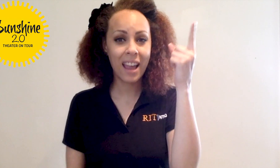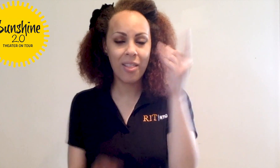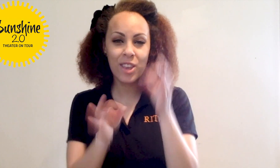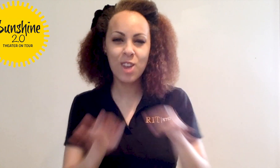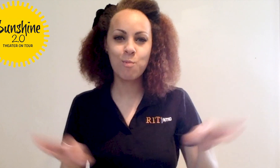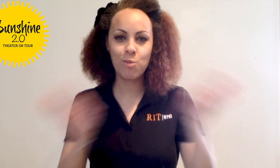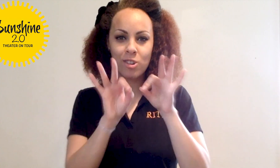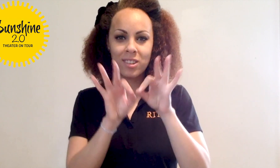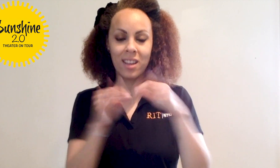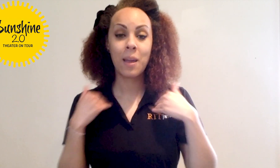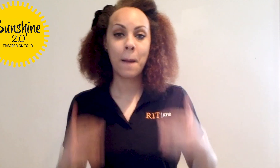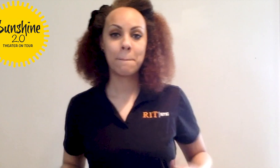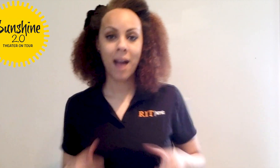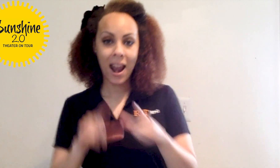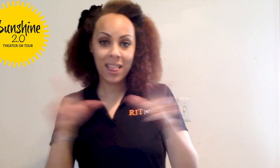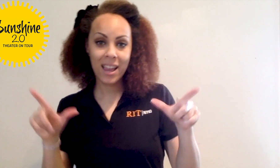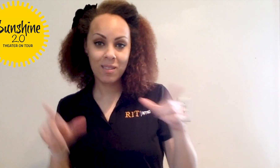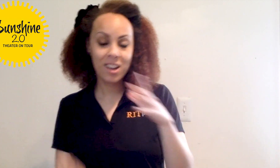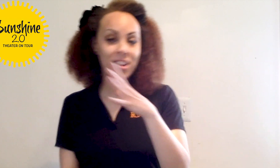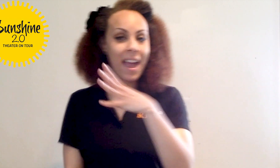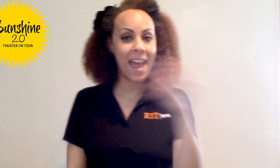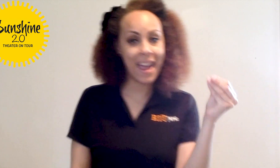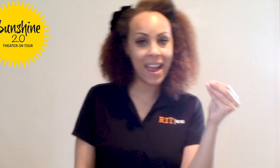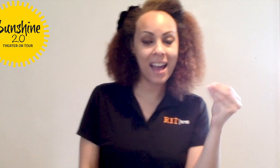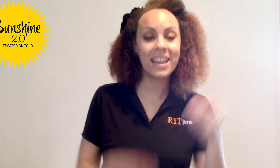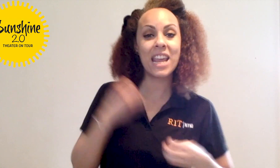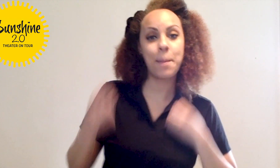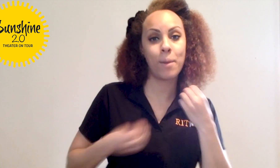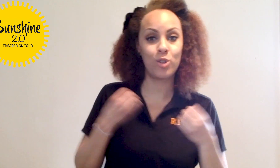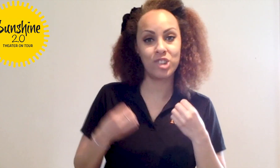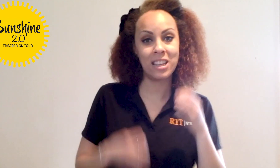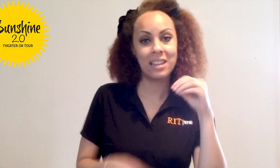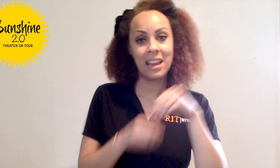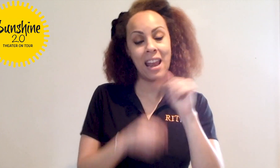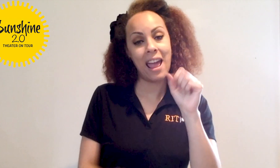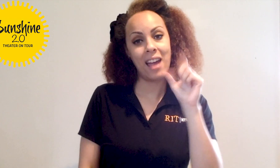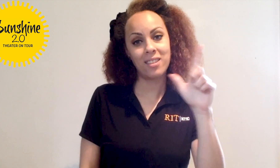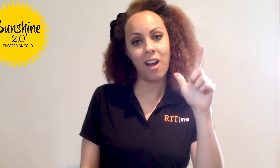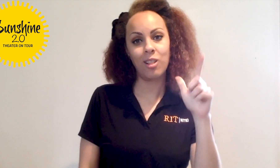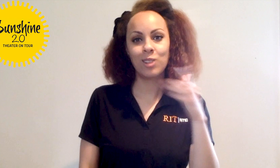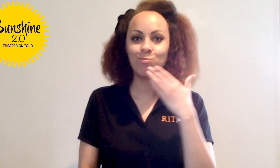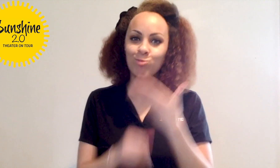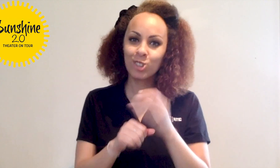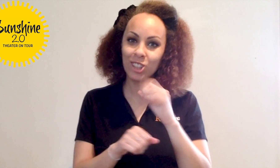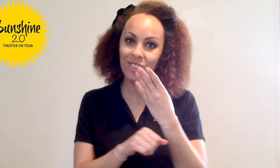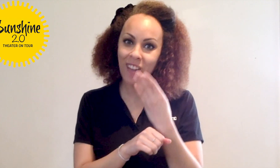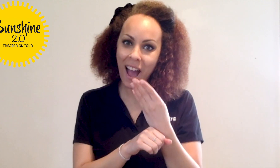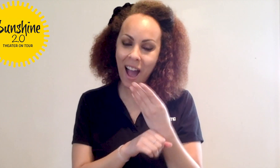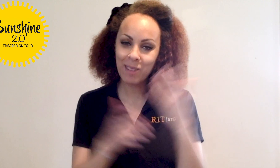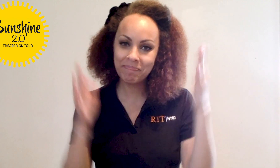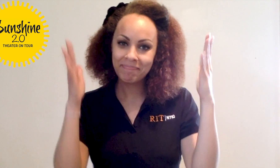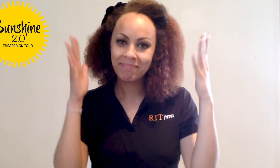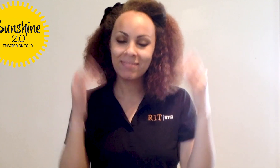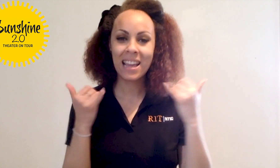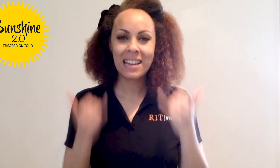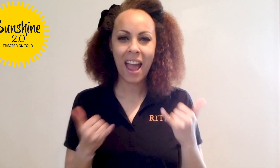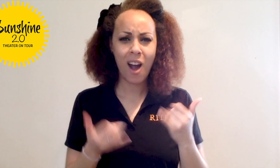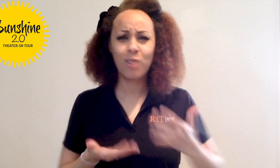You all understand the importance of body language and emotions in ASL, good job!